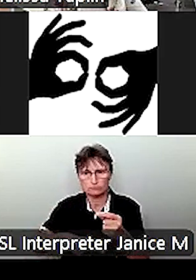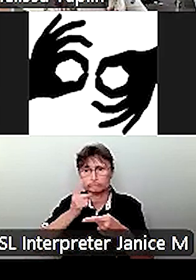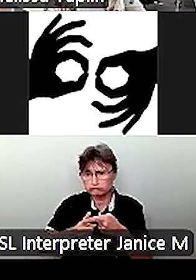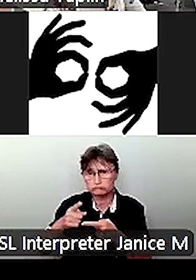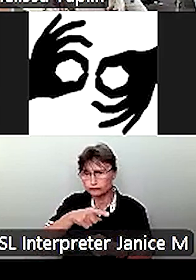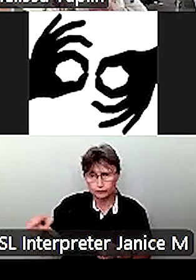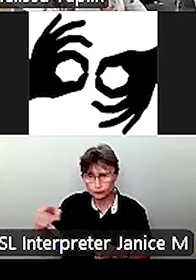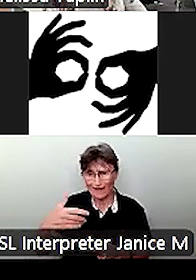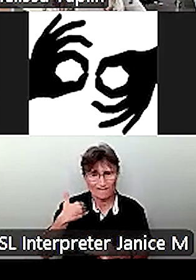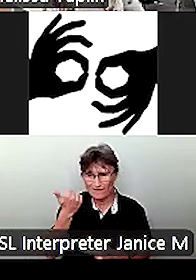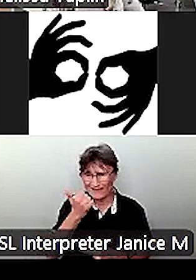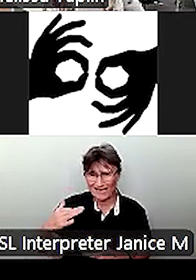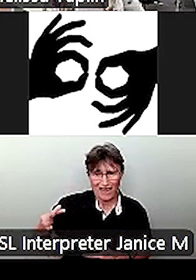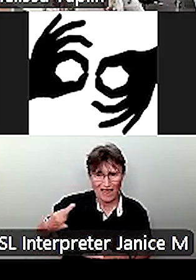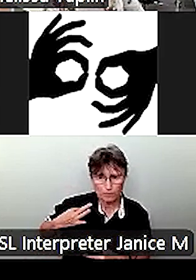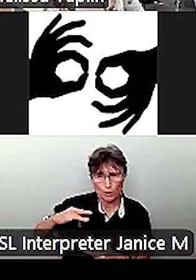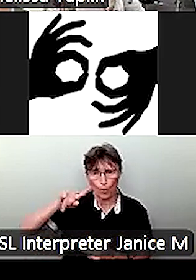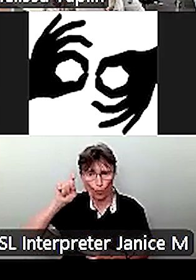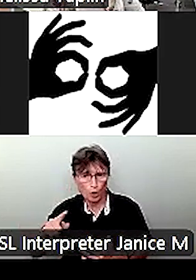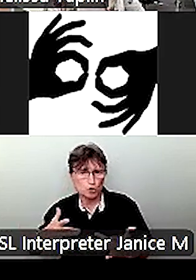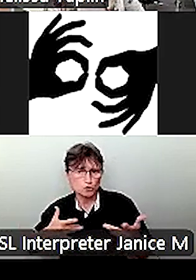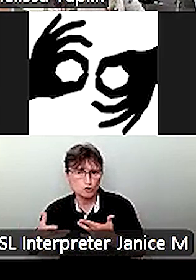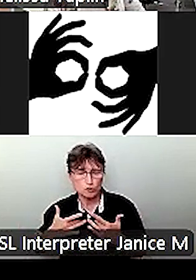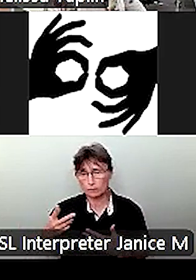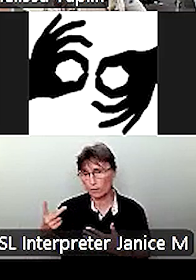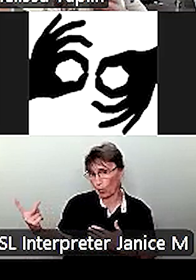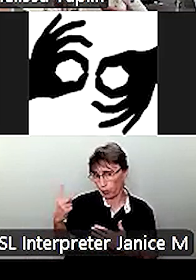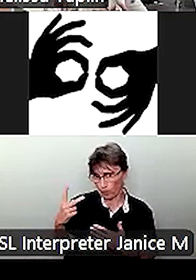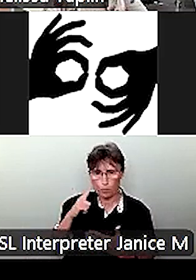needed. We're very happy to support you throughout this process, and we simply